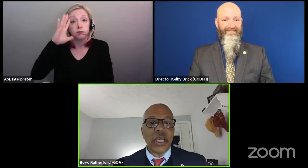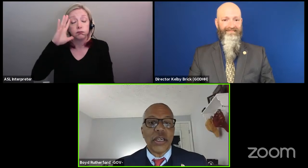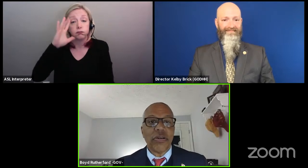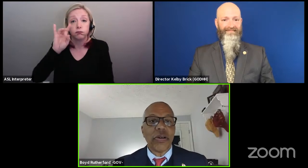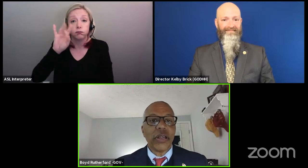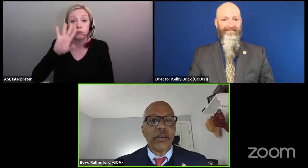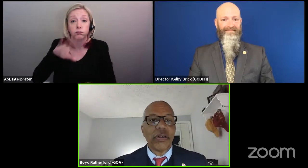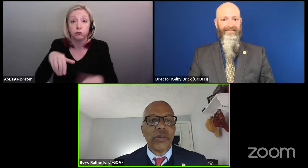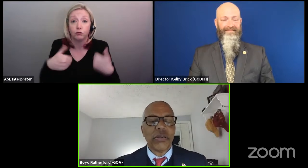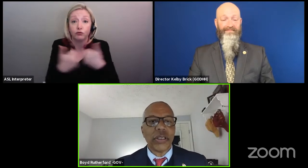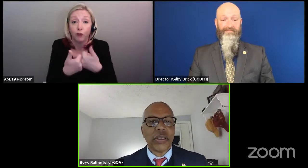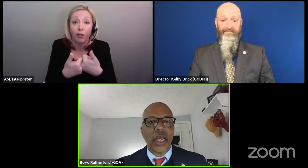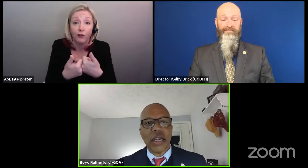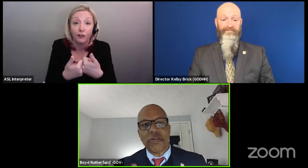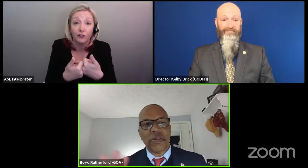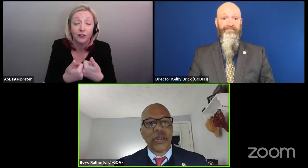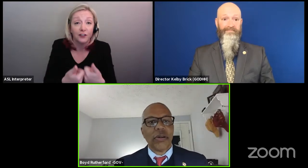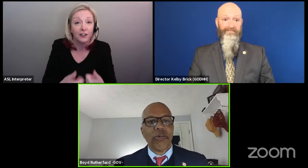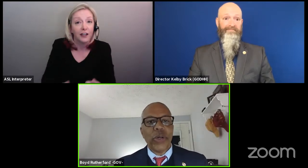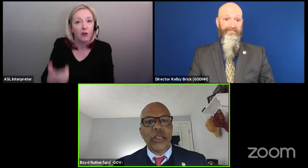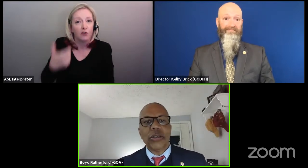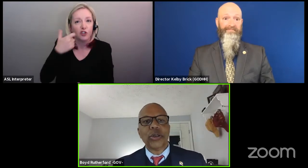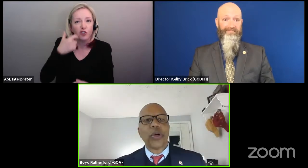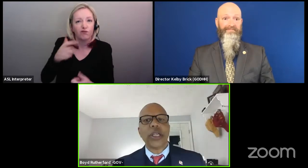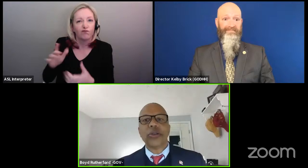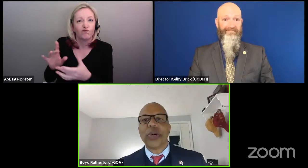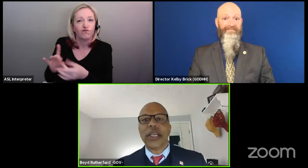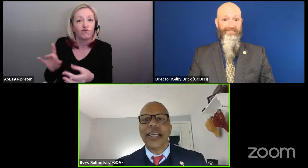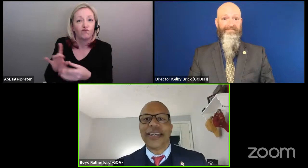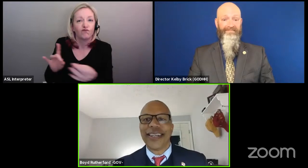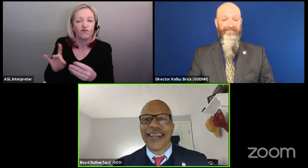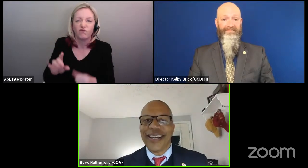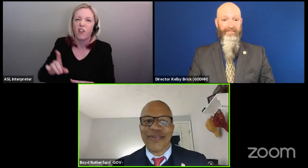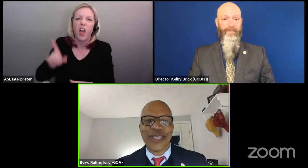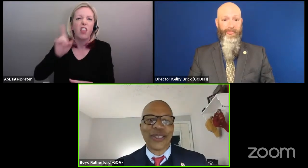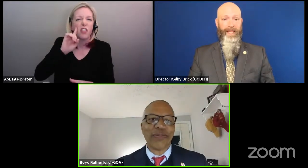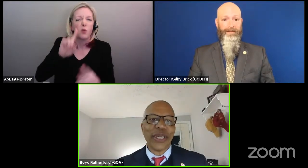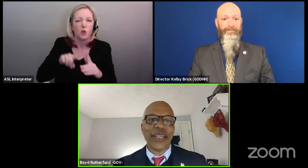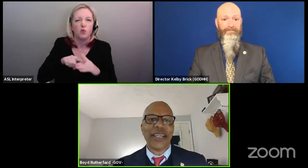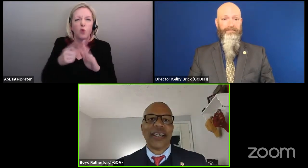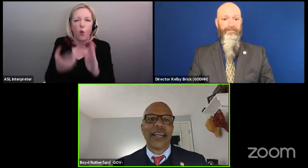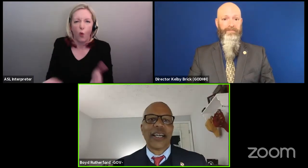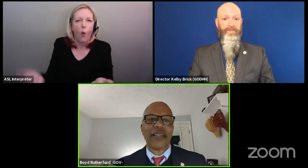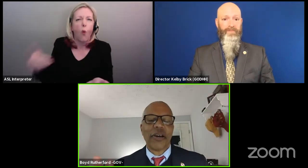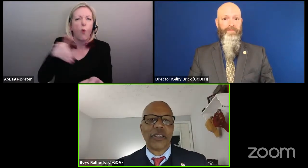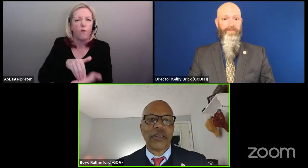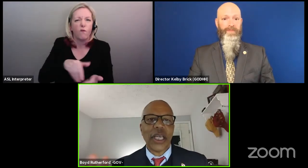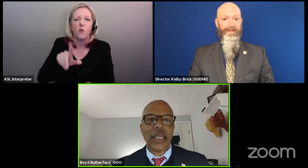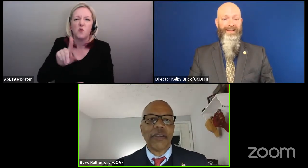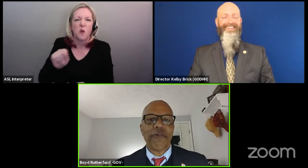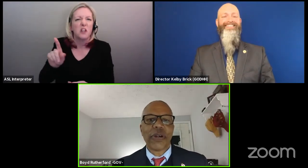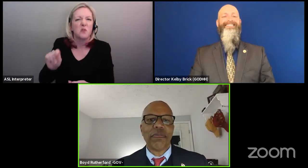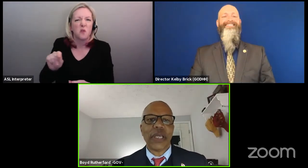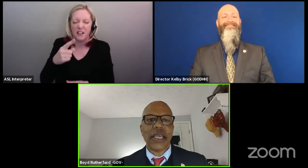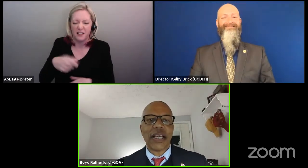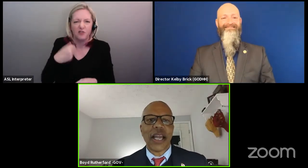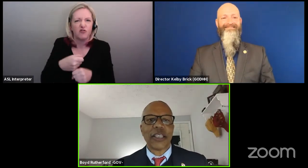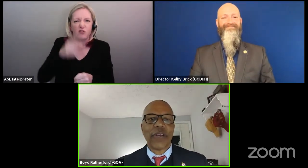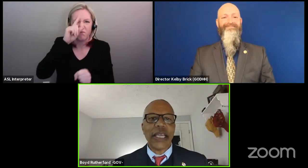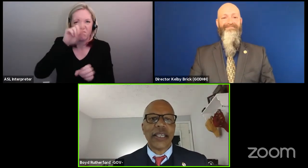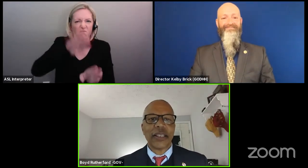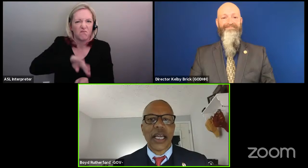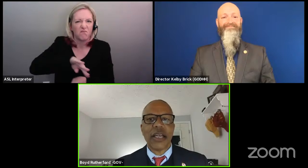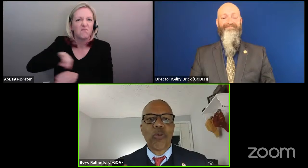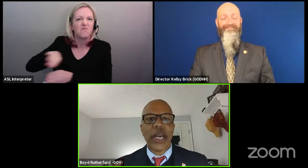saying earlier, we can just kind of redo 2020. This is taken from the Las Vegas line. What